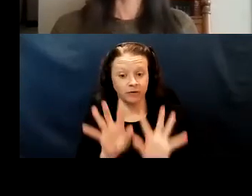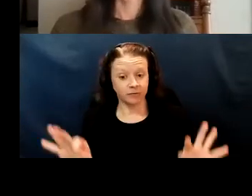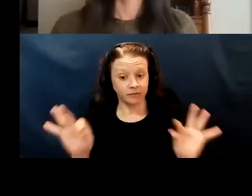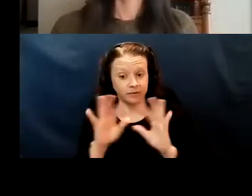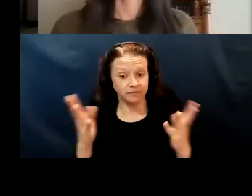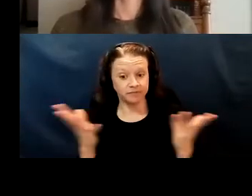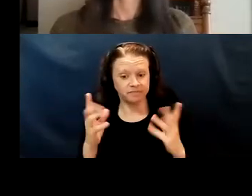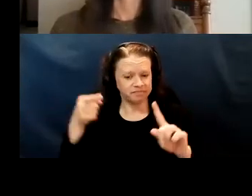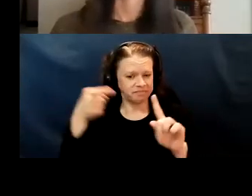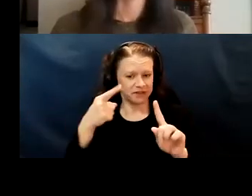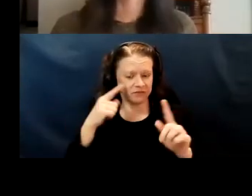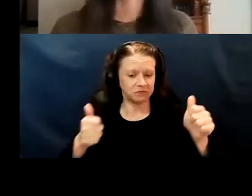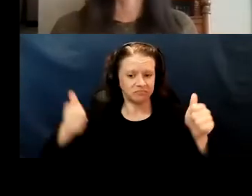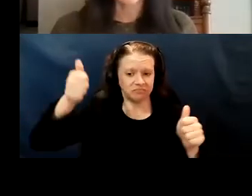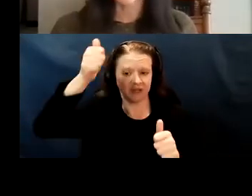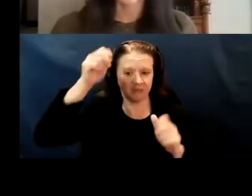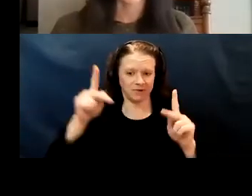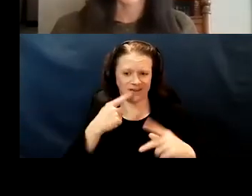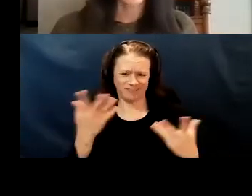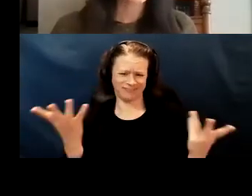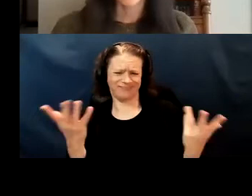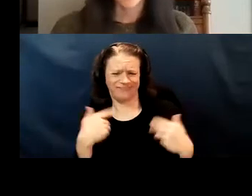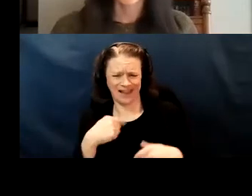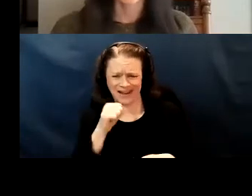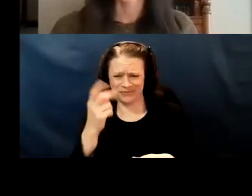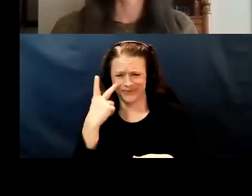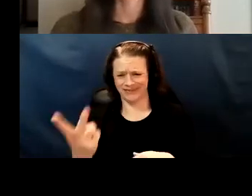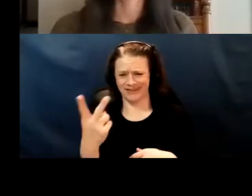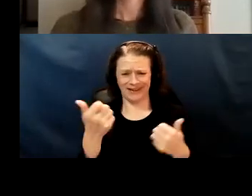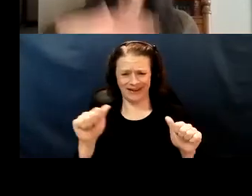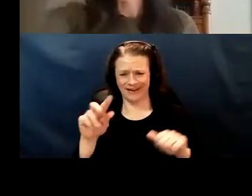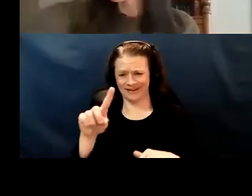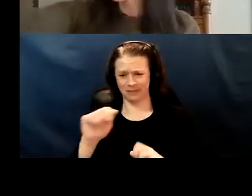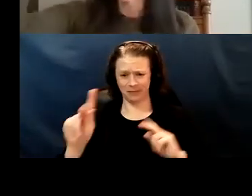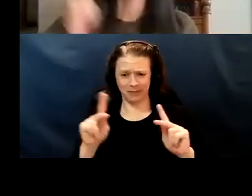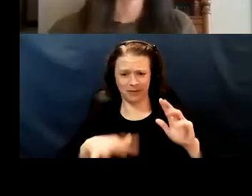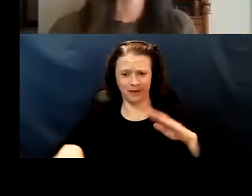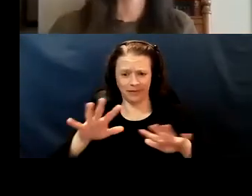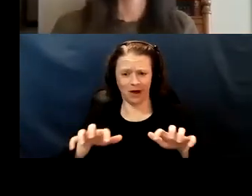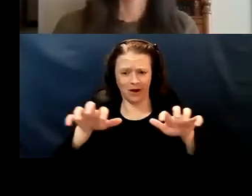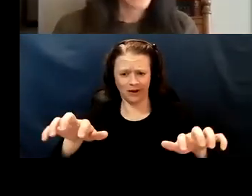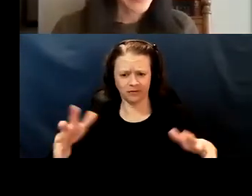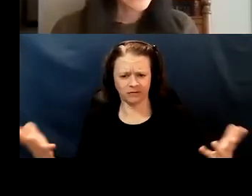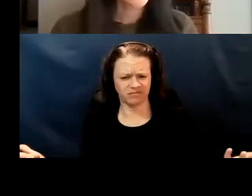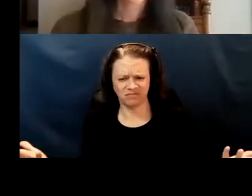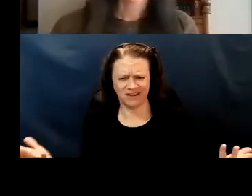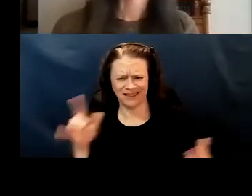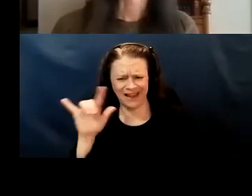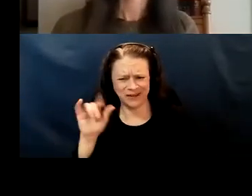for the higher-ups that are saying I don't see any disabled people in the audience, as you just look and you can just guess, many